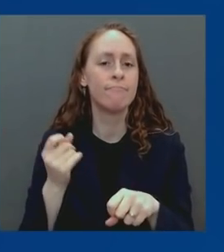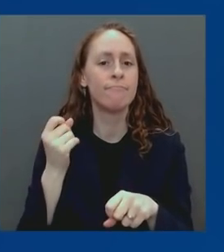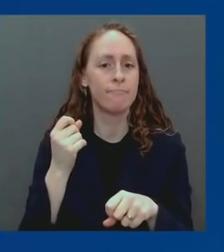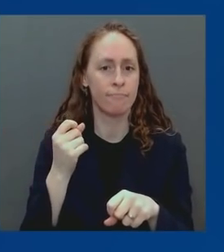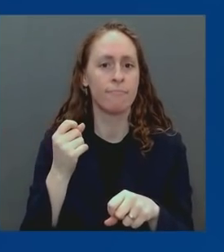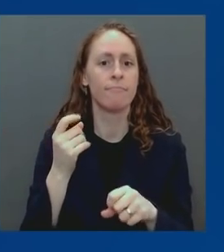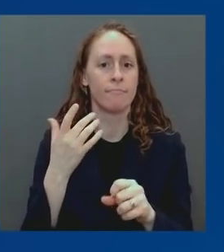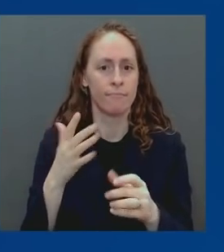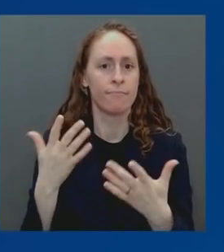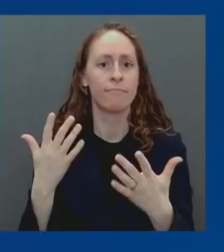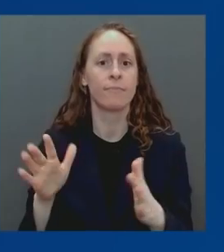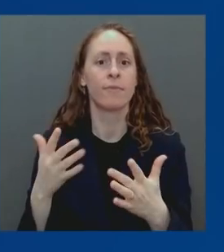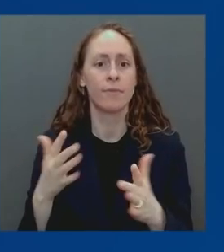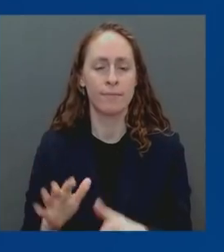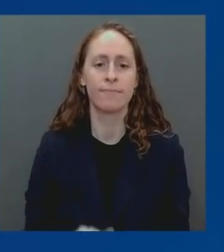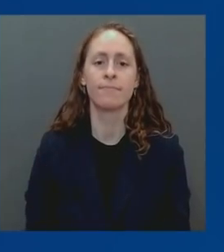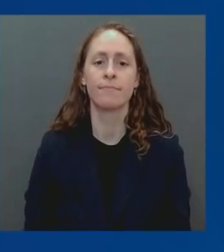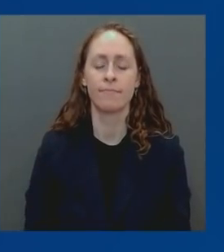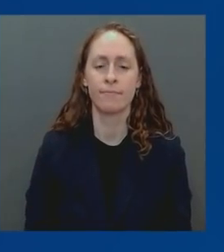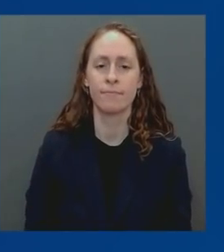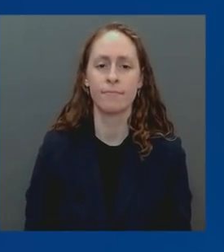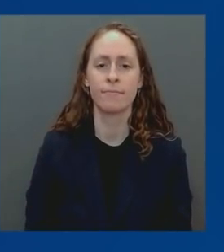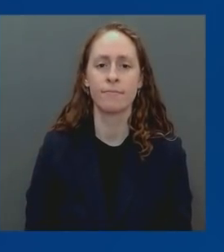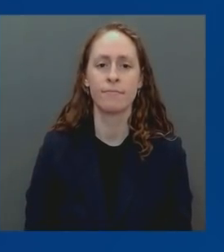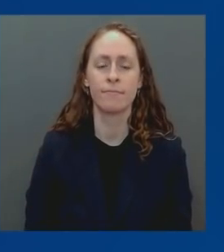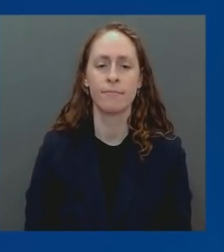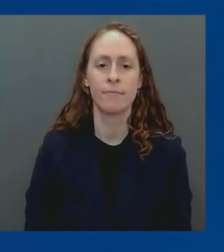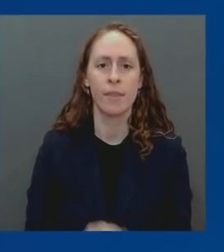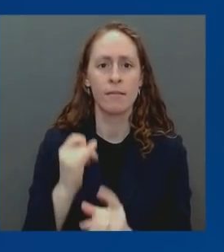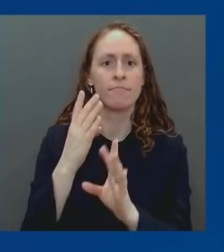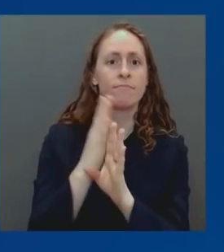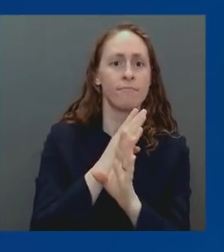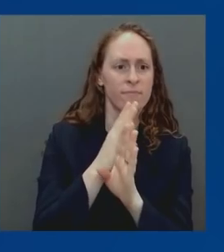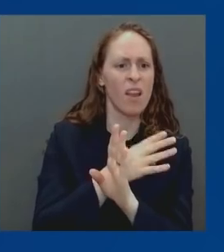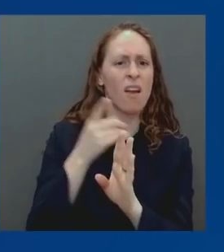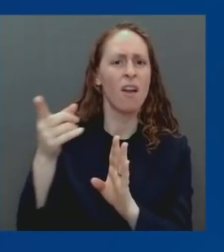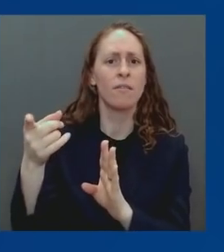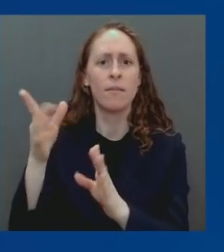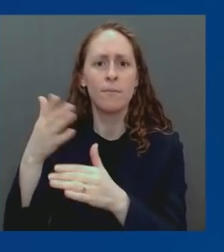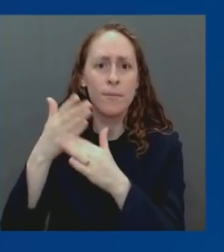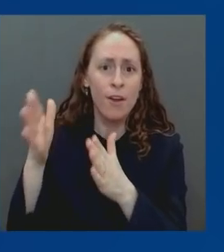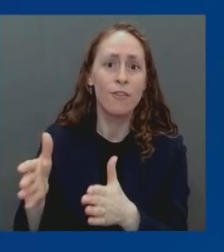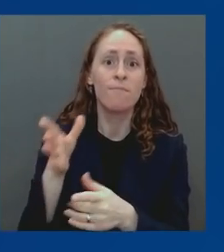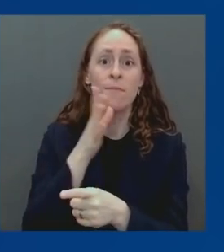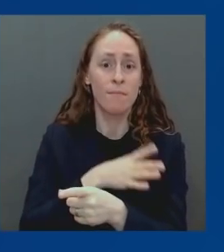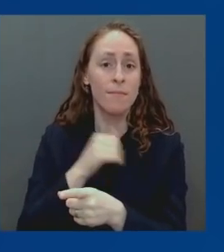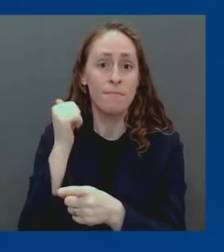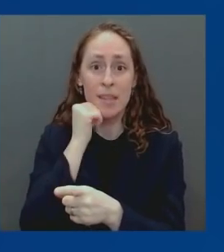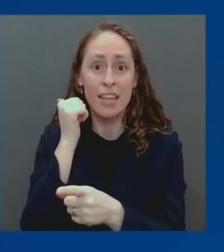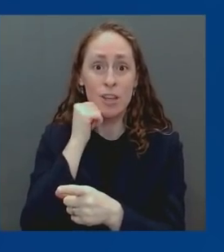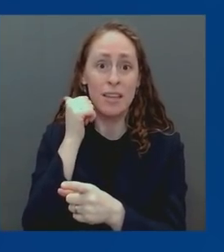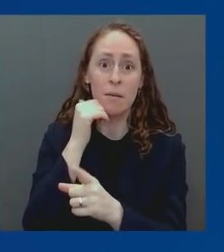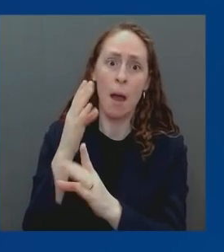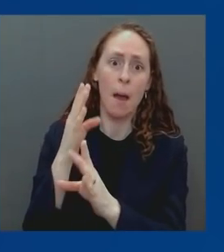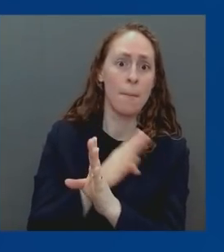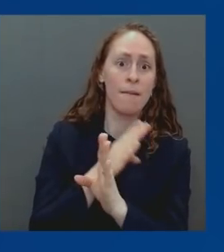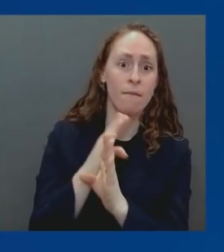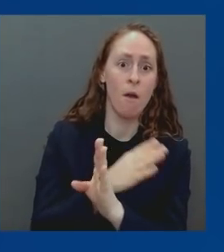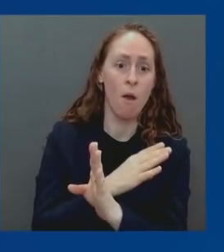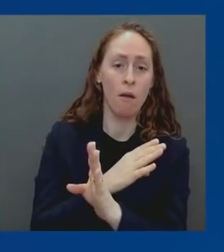only temporarily reduced male fertility. Next slide. In another study -- published, again,